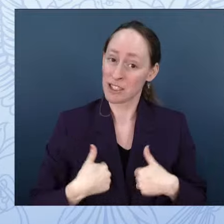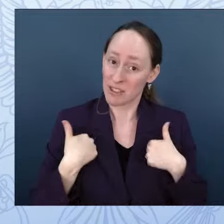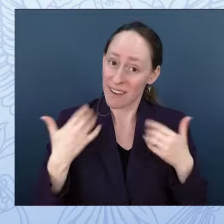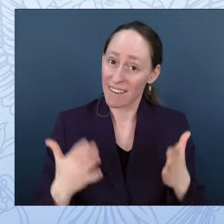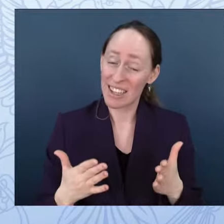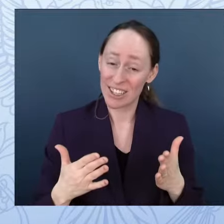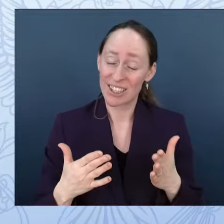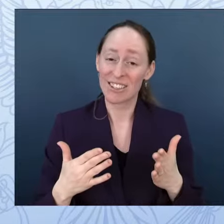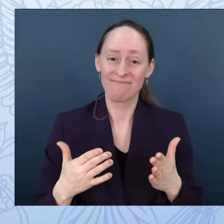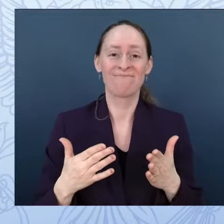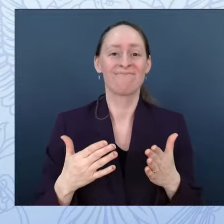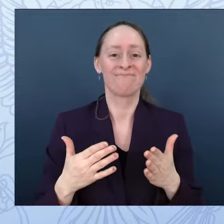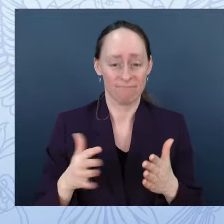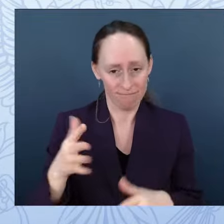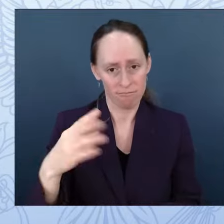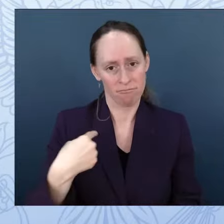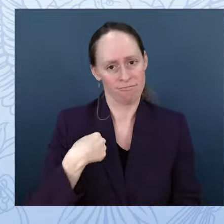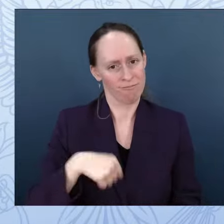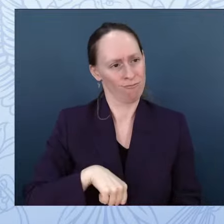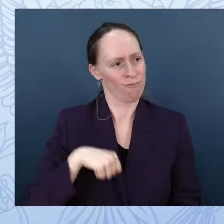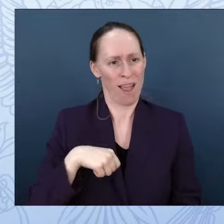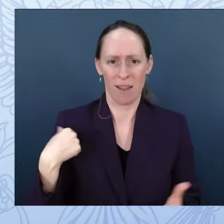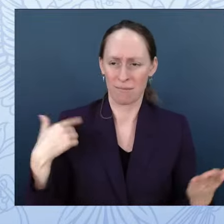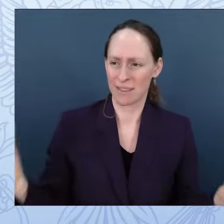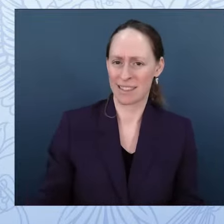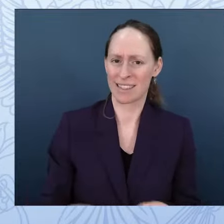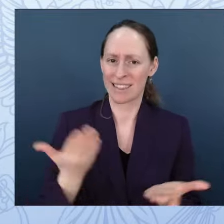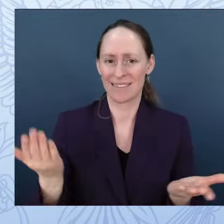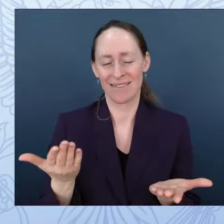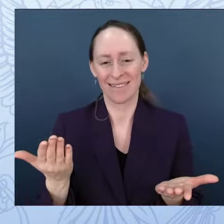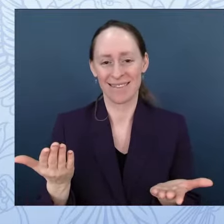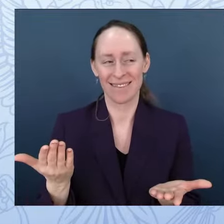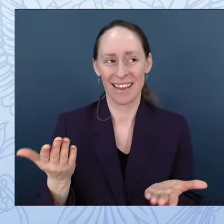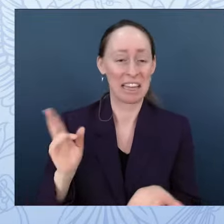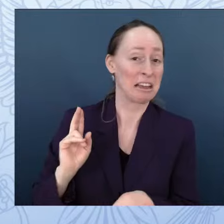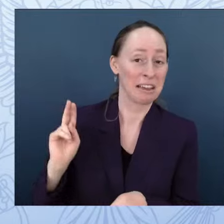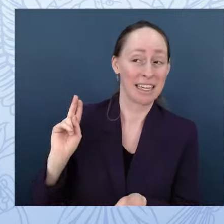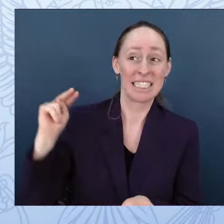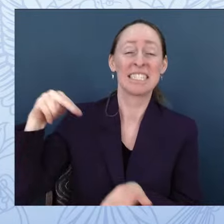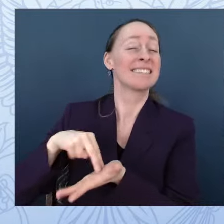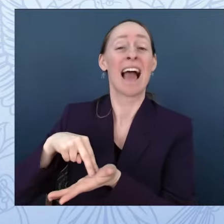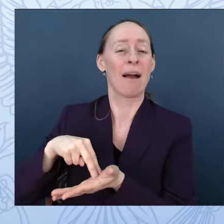who have committed to enhancing navigation access as part of the Biden Cancer Moonshot.